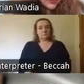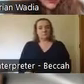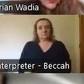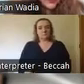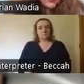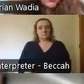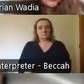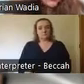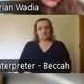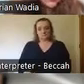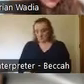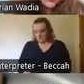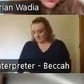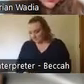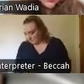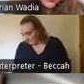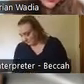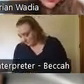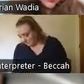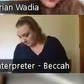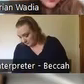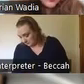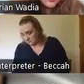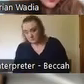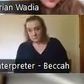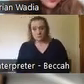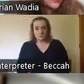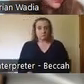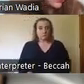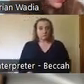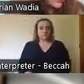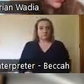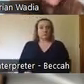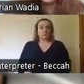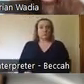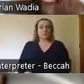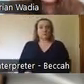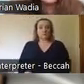the building sites and stuff like that. Having a disability may be a little bit of a disadvantage,